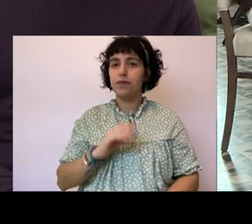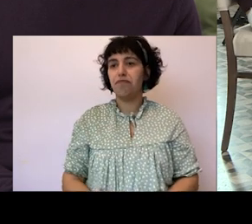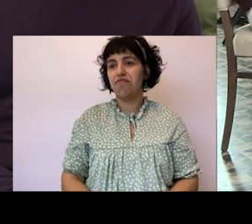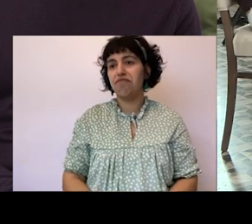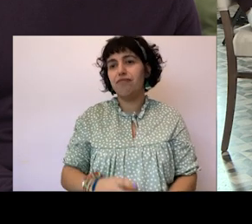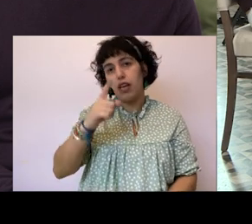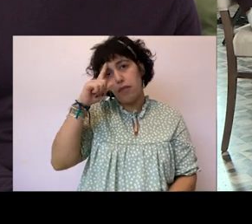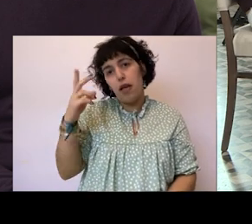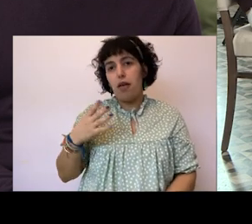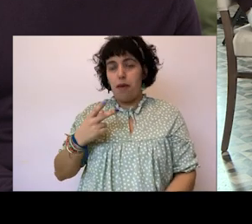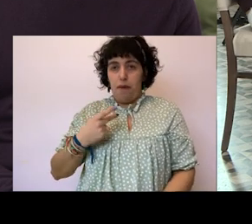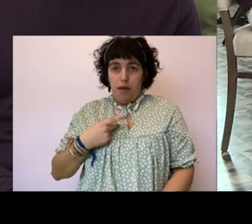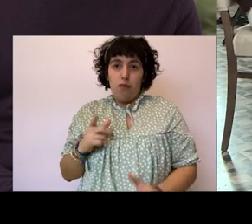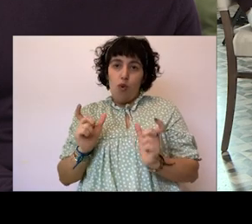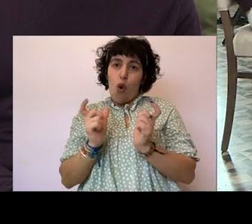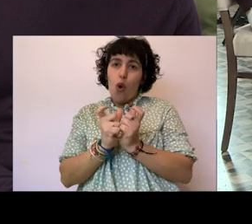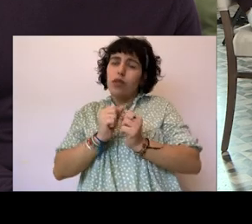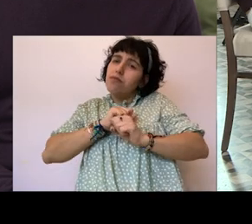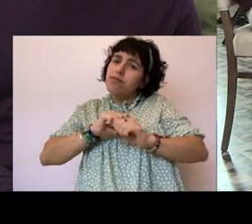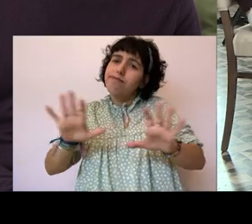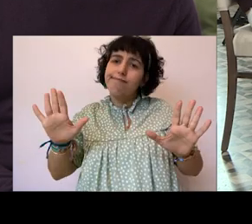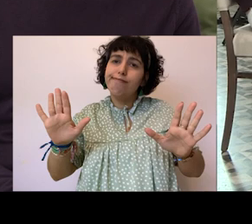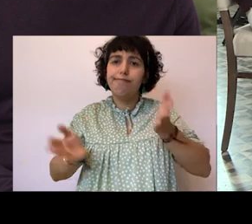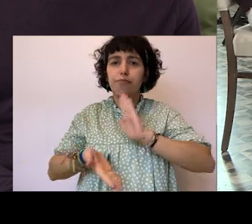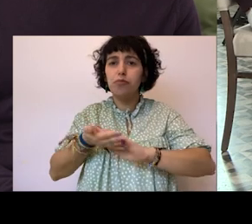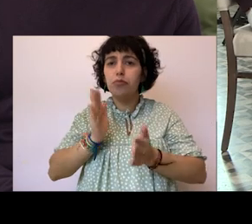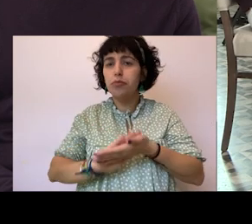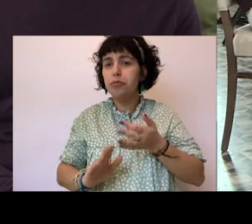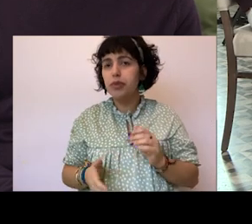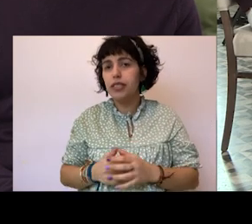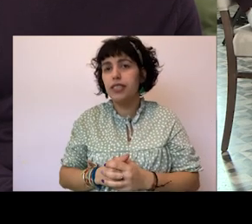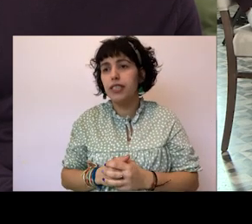Even, it was something more for me when our organization finished up, you know